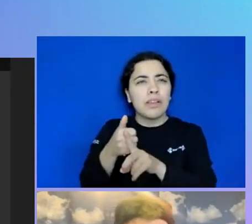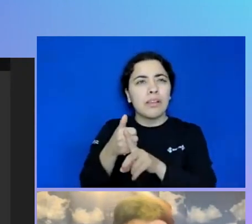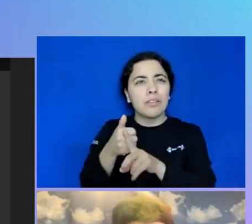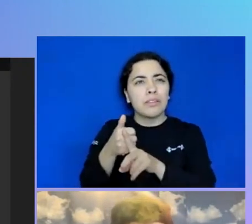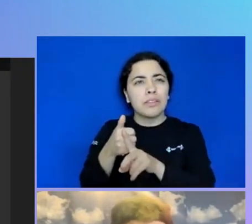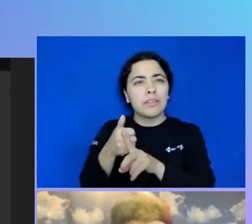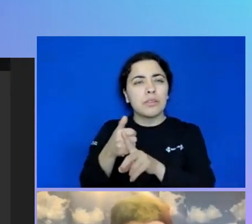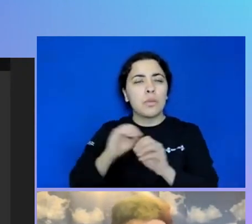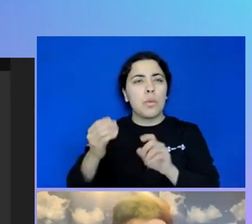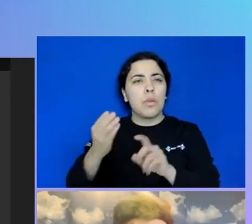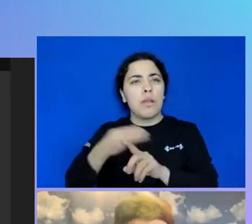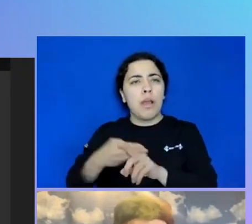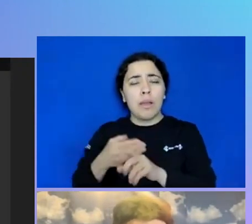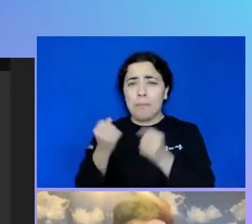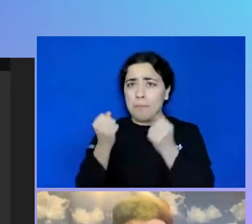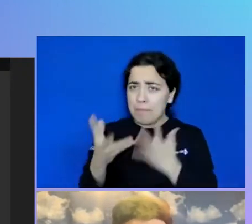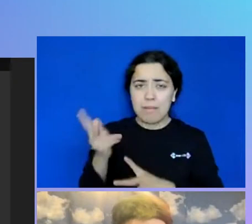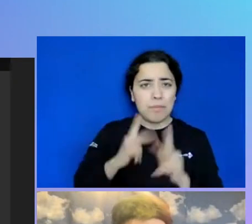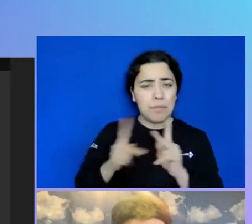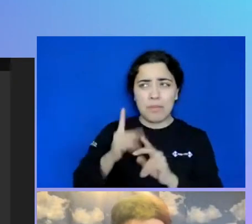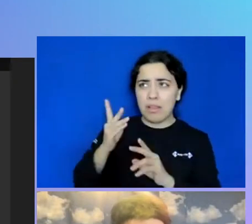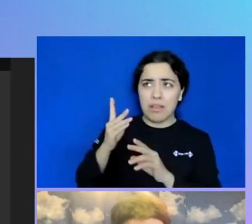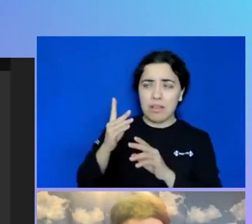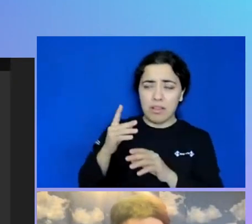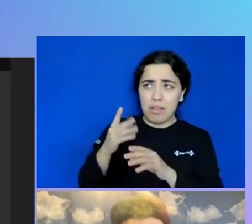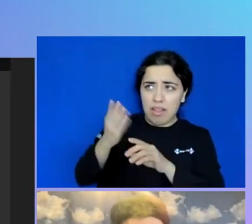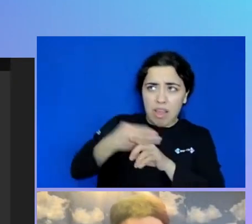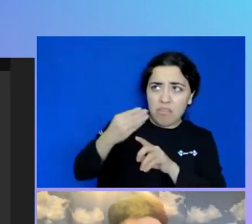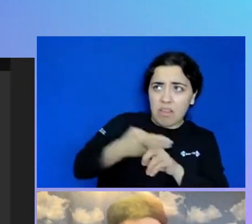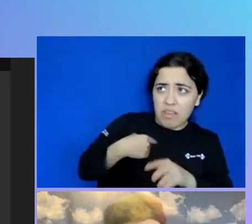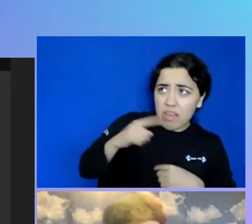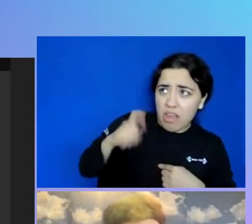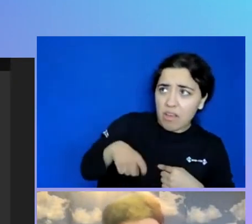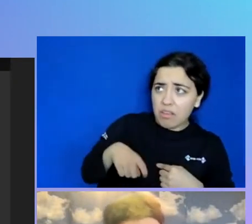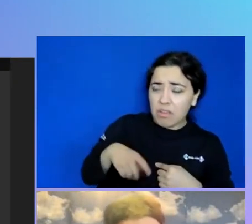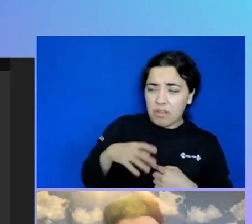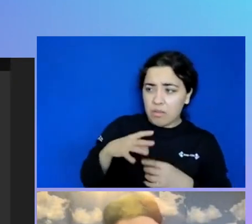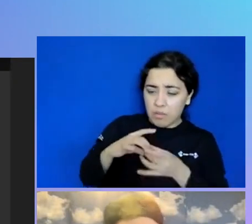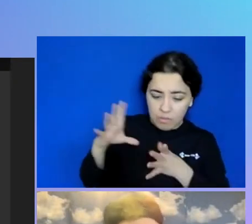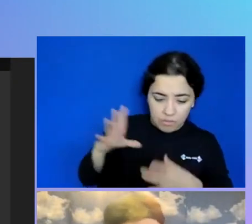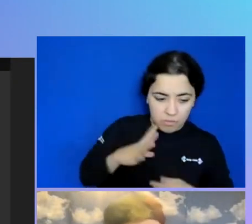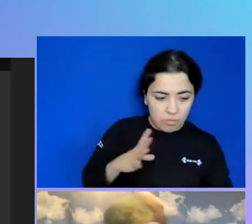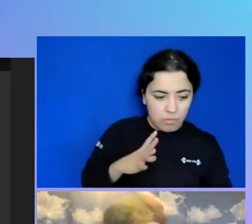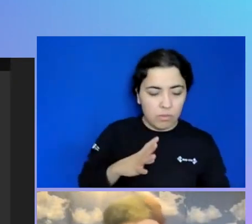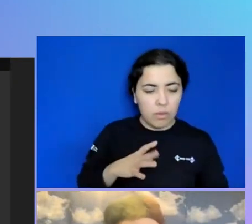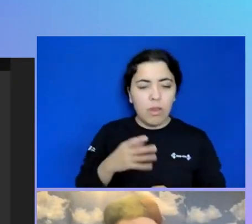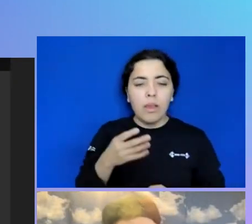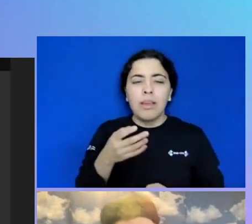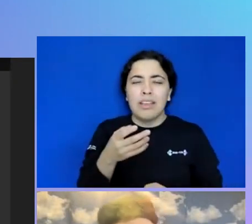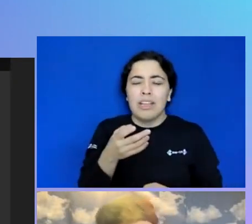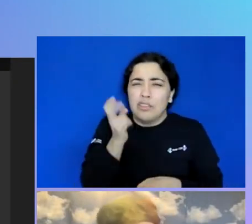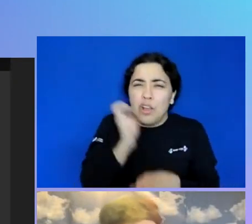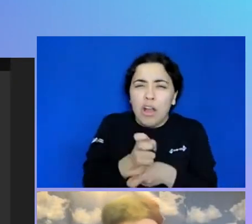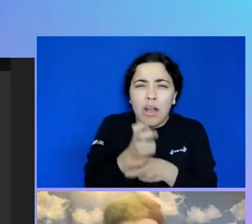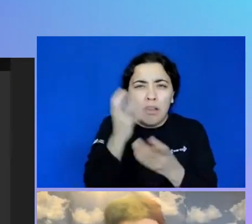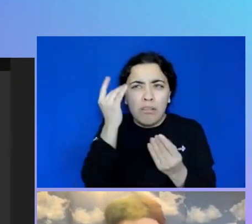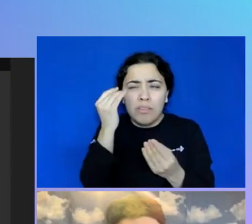layoffs. There's not a lot of people that aren't being affected by layoffs. And it's hard to think about, like, is